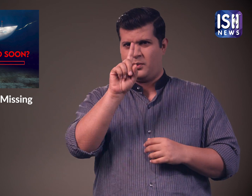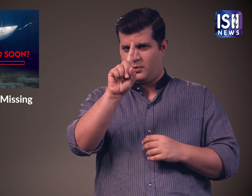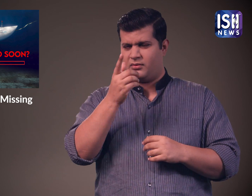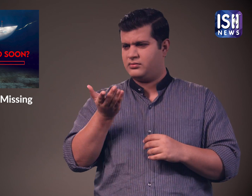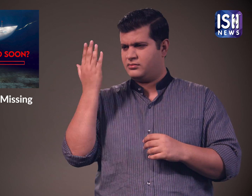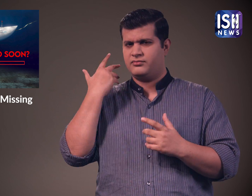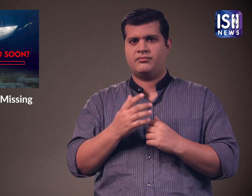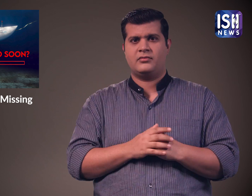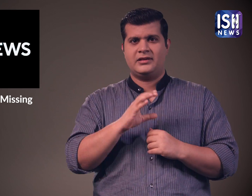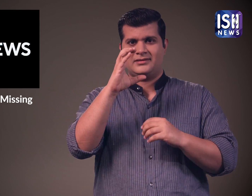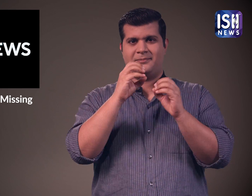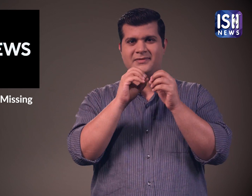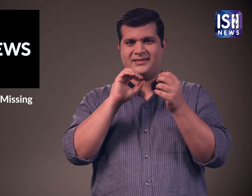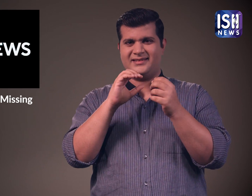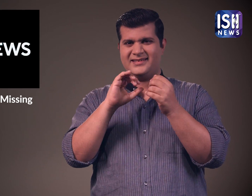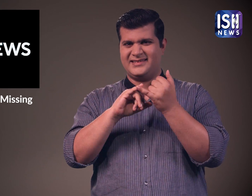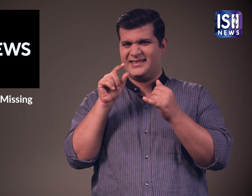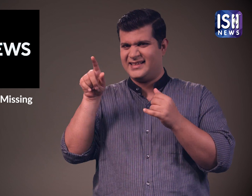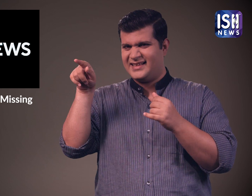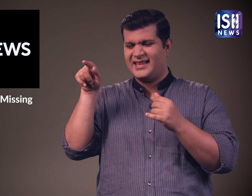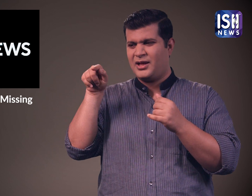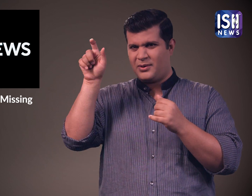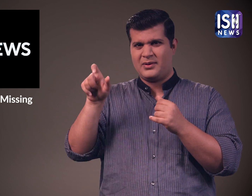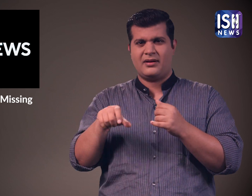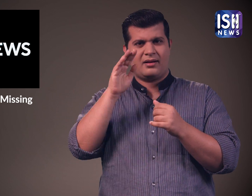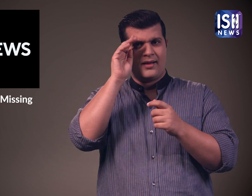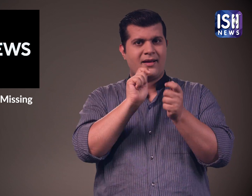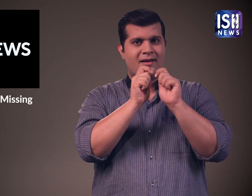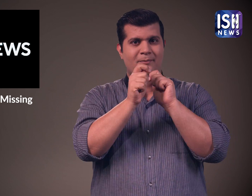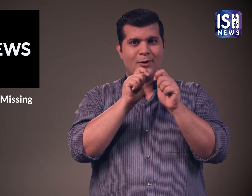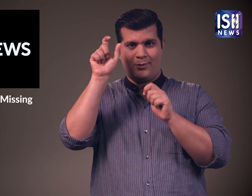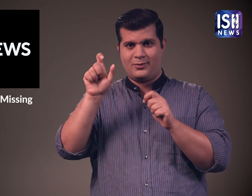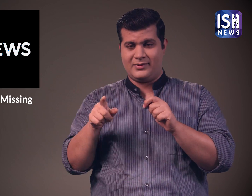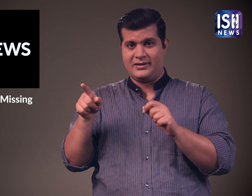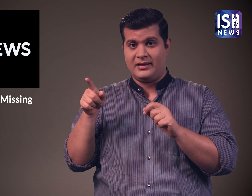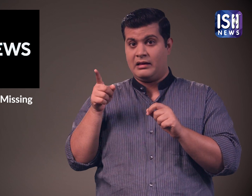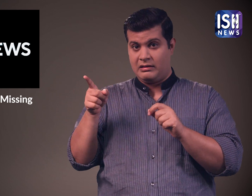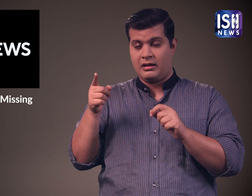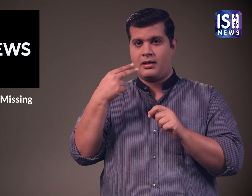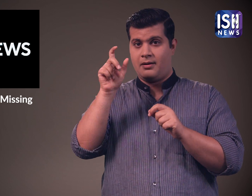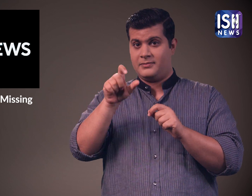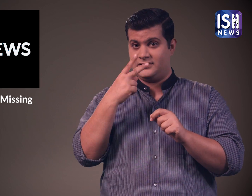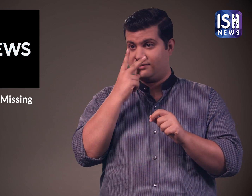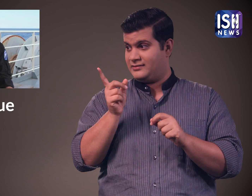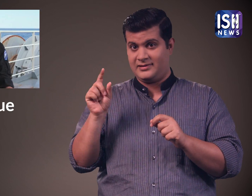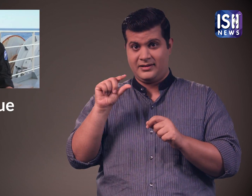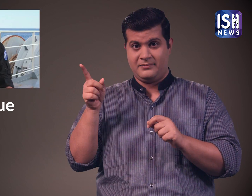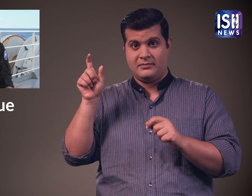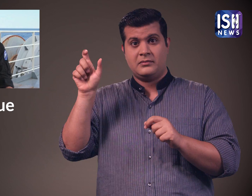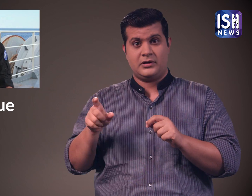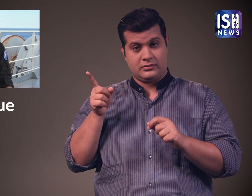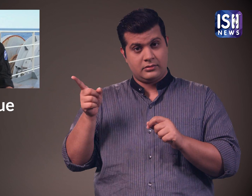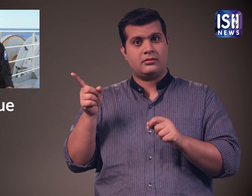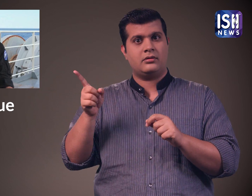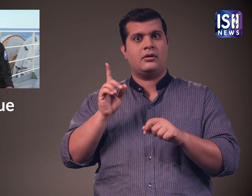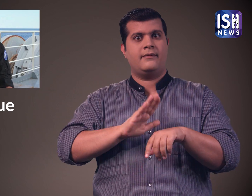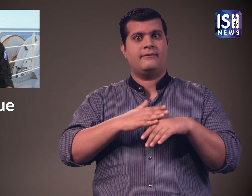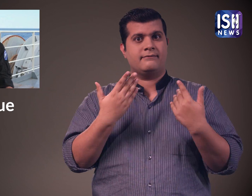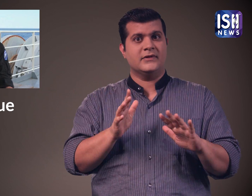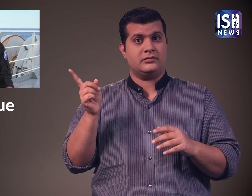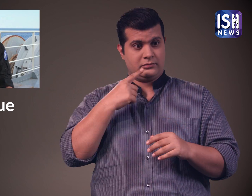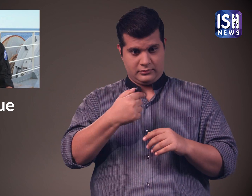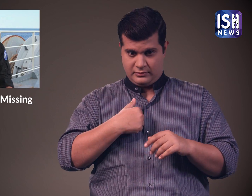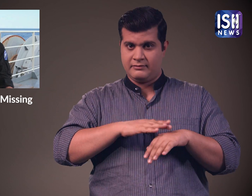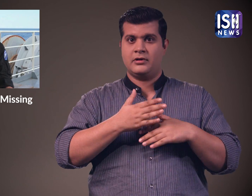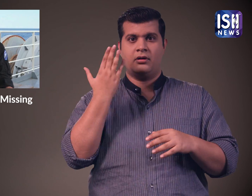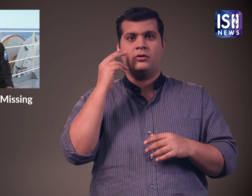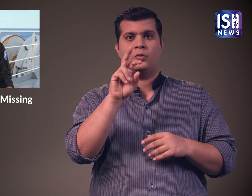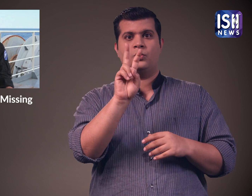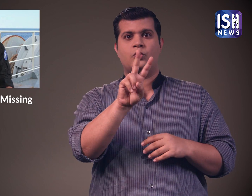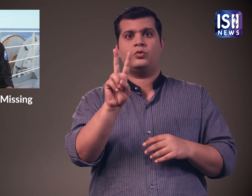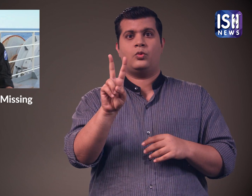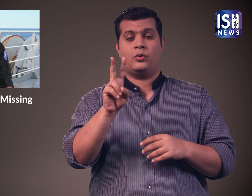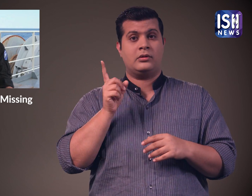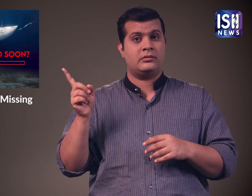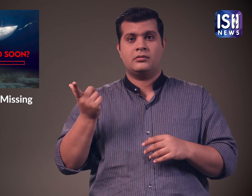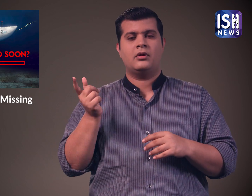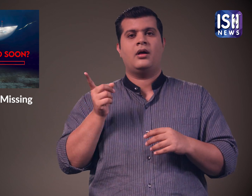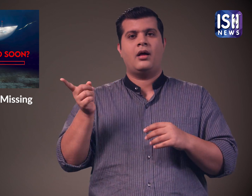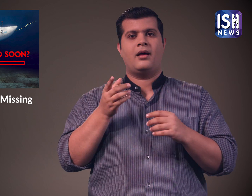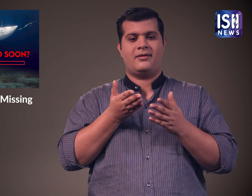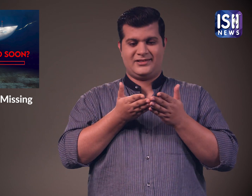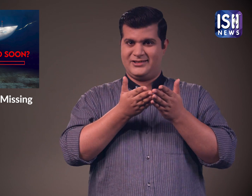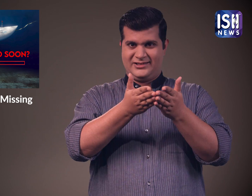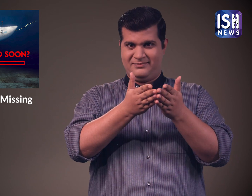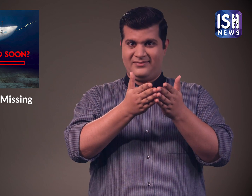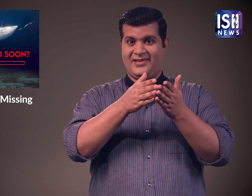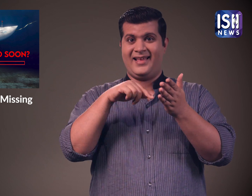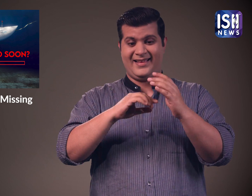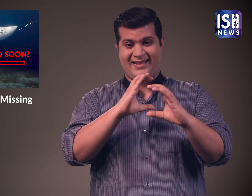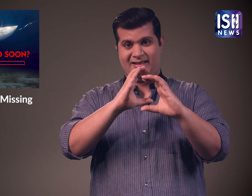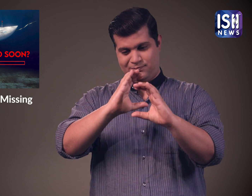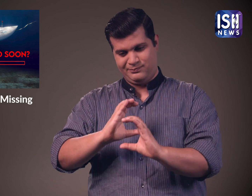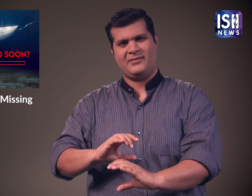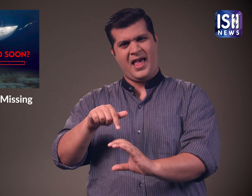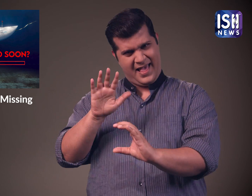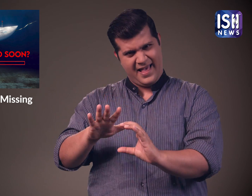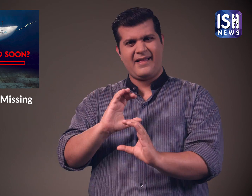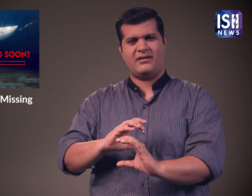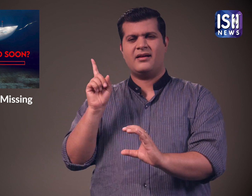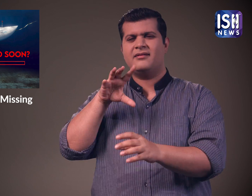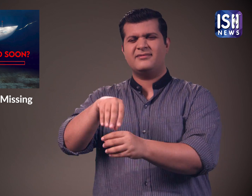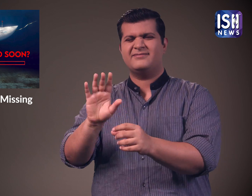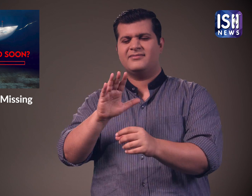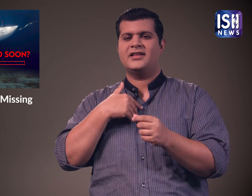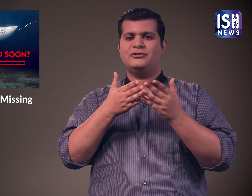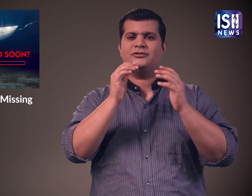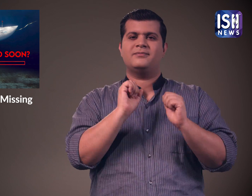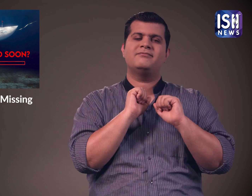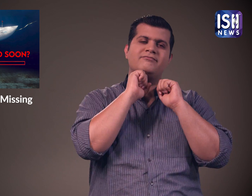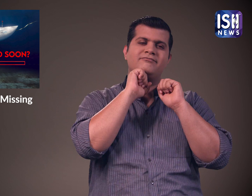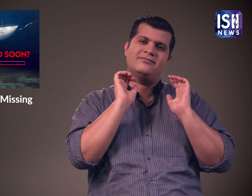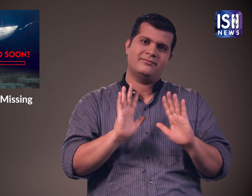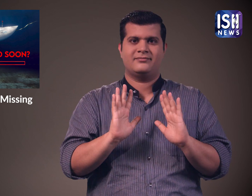A CBS reporter David Pogue was aboard the mothership when the Titan had left for the earlier expedition.